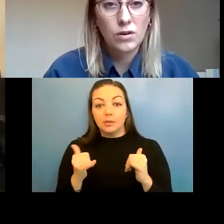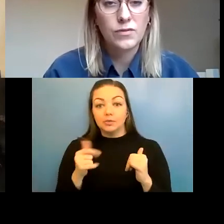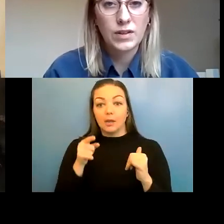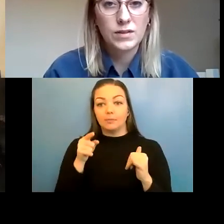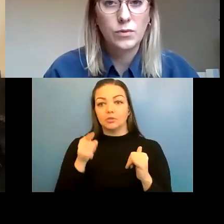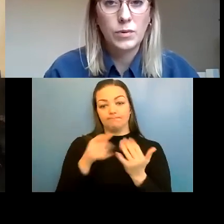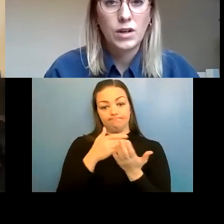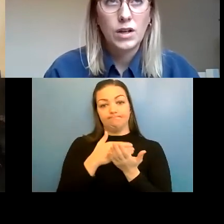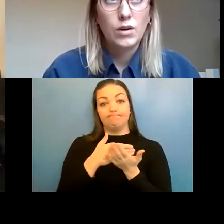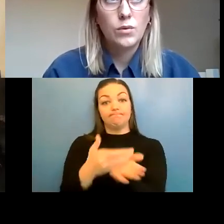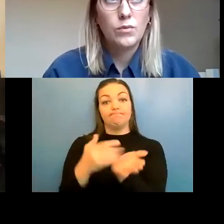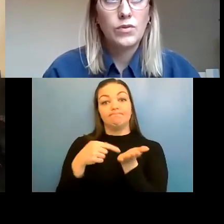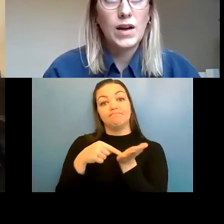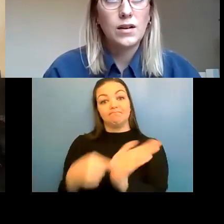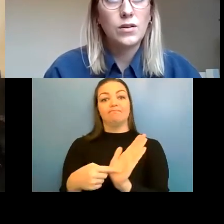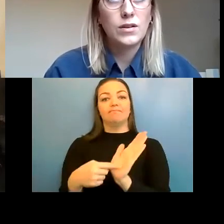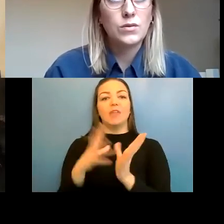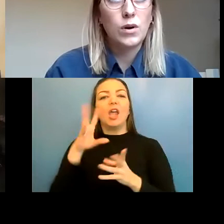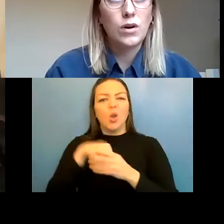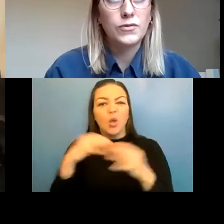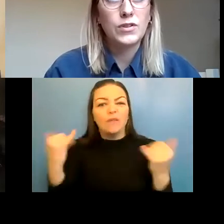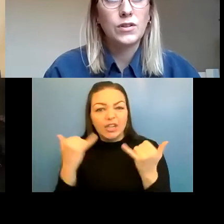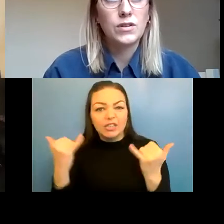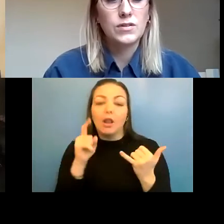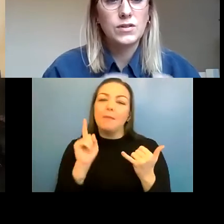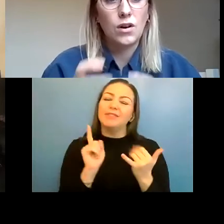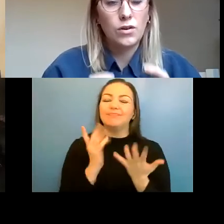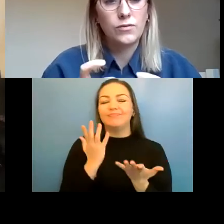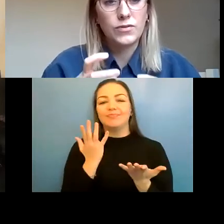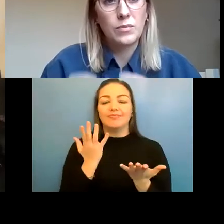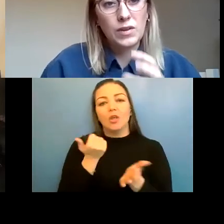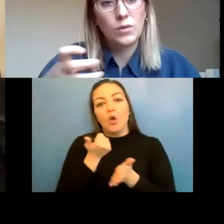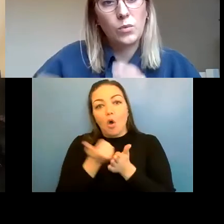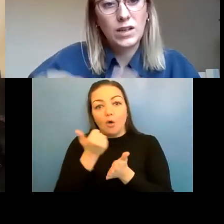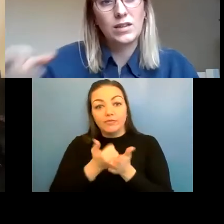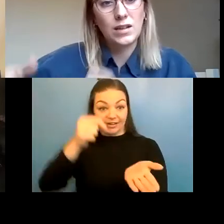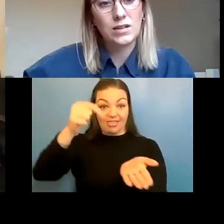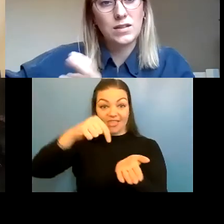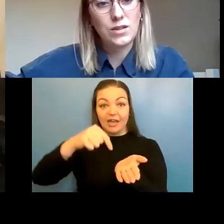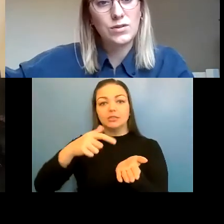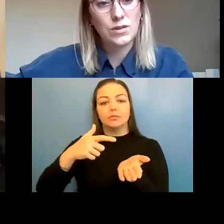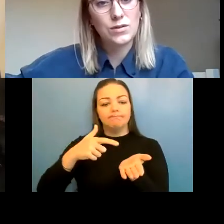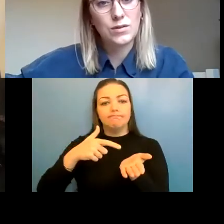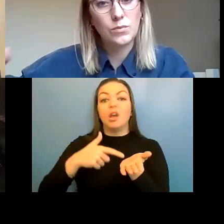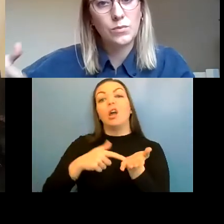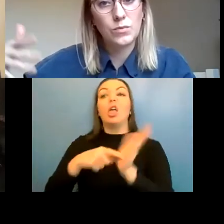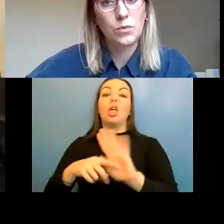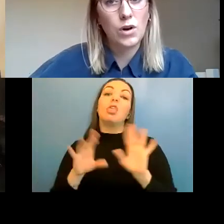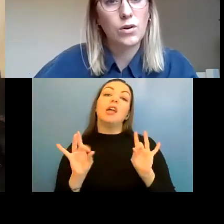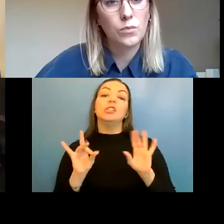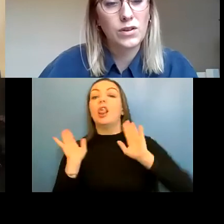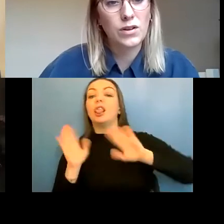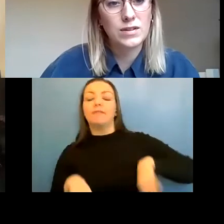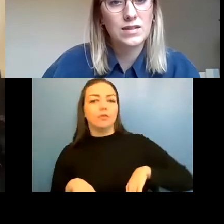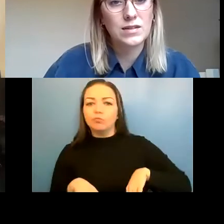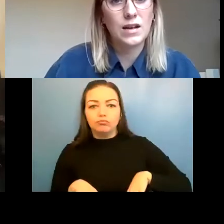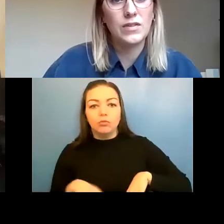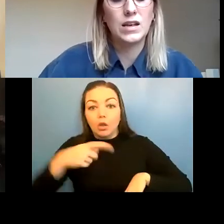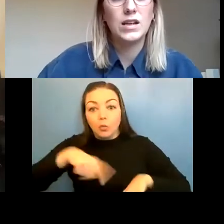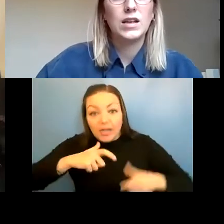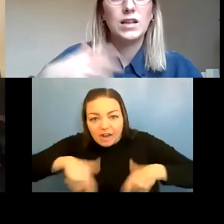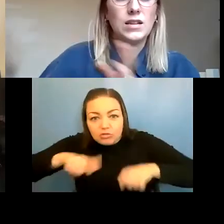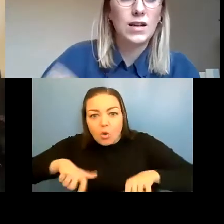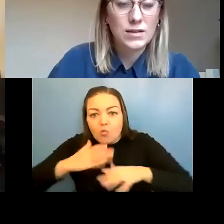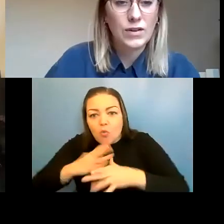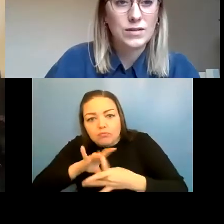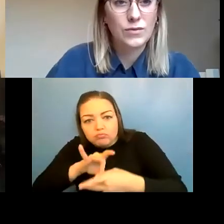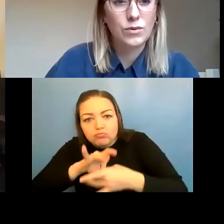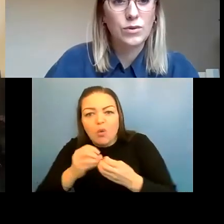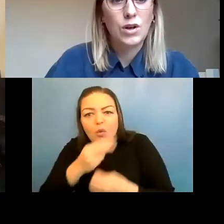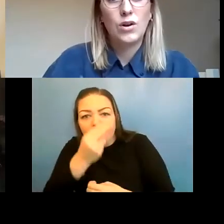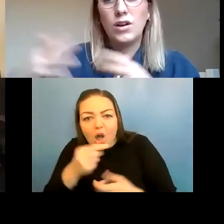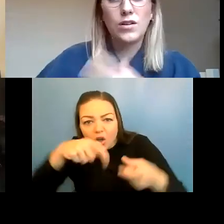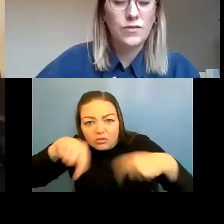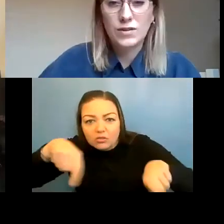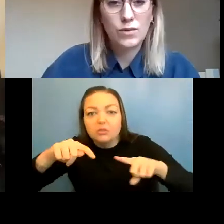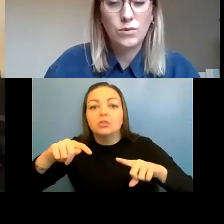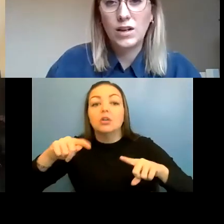Unlimited, the R&D stuff is often really interesting, and sometimes does have a sharing as part of the Festival, but that is quite often the start of something